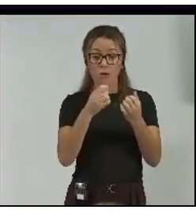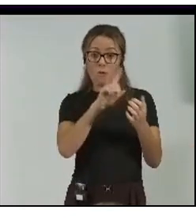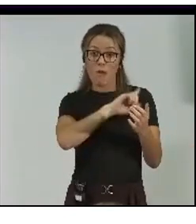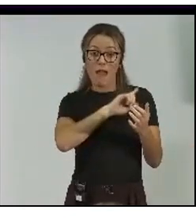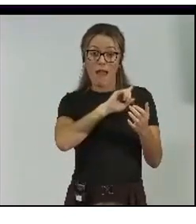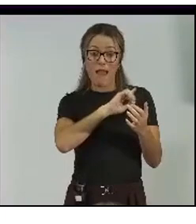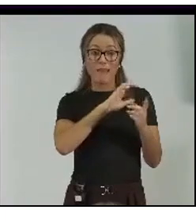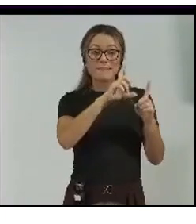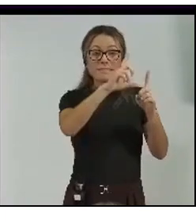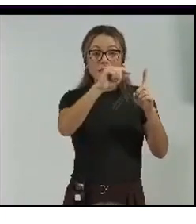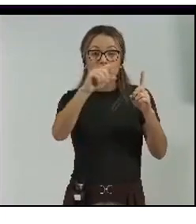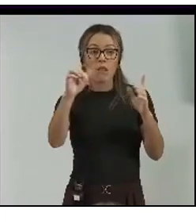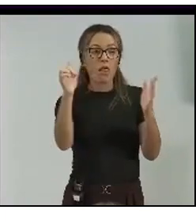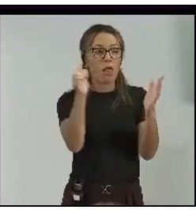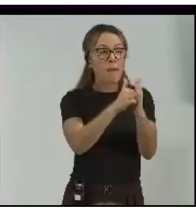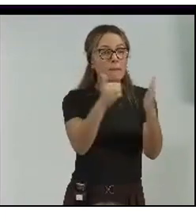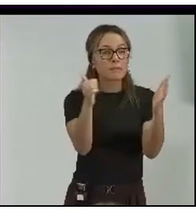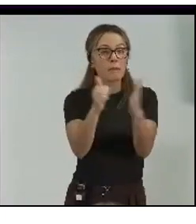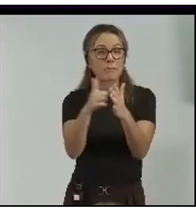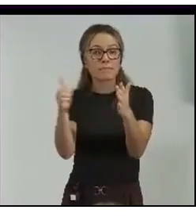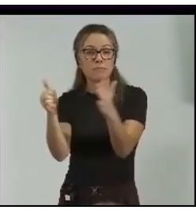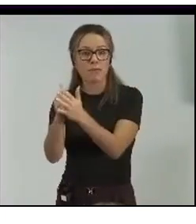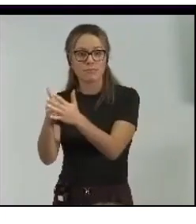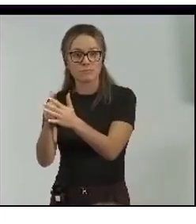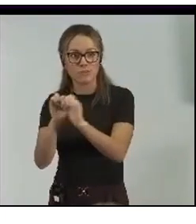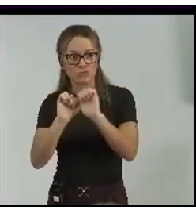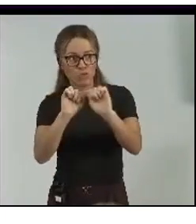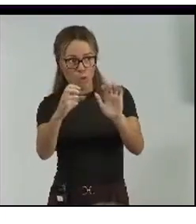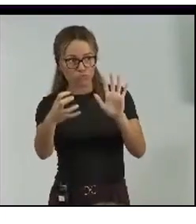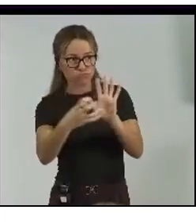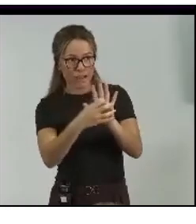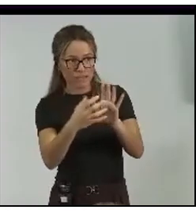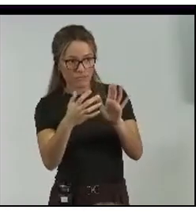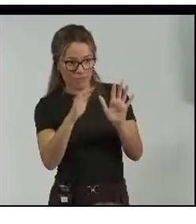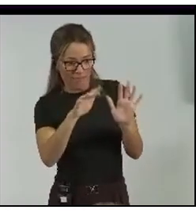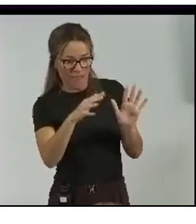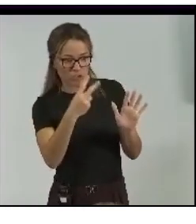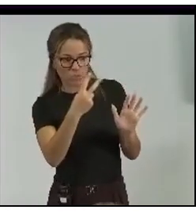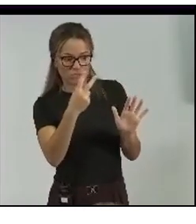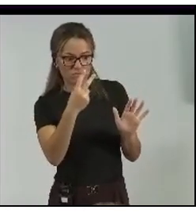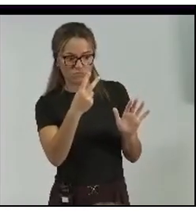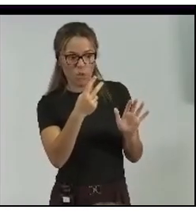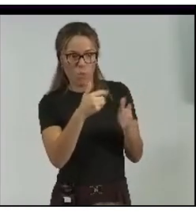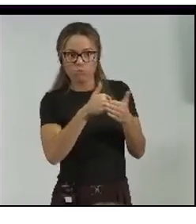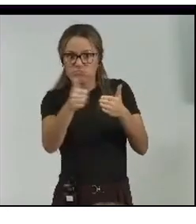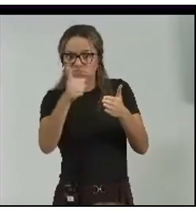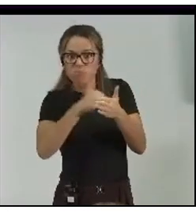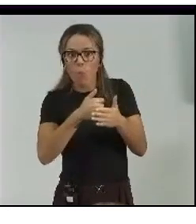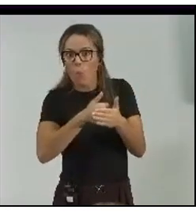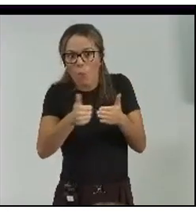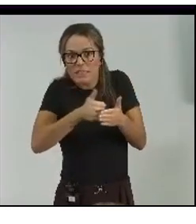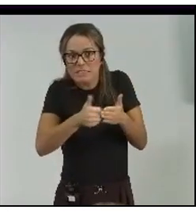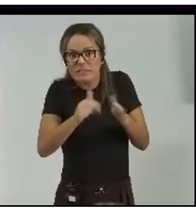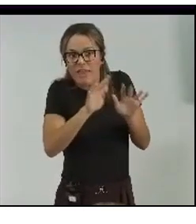then your brand is out there 24/7 selling products or a message.